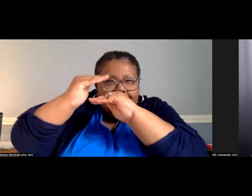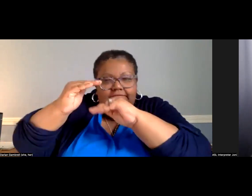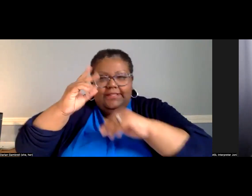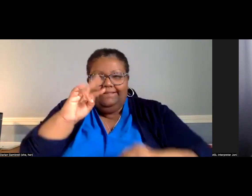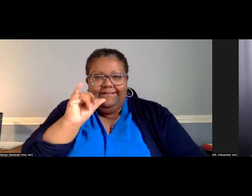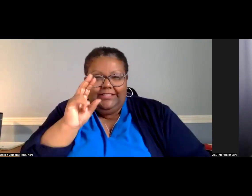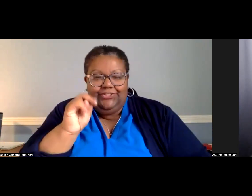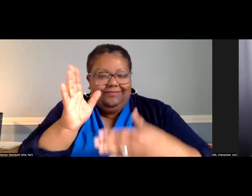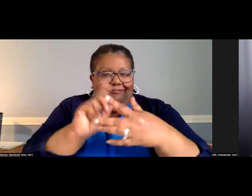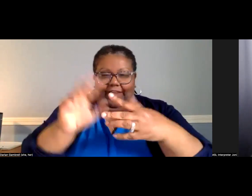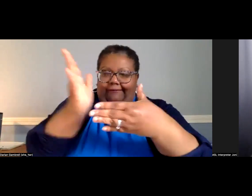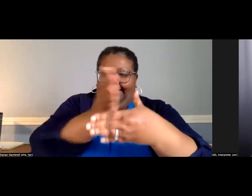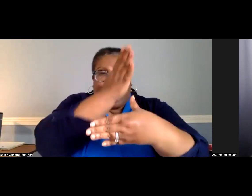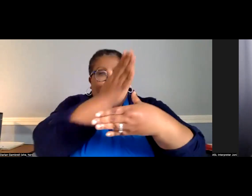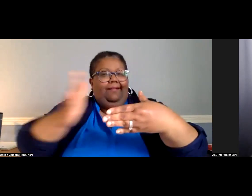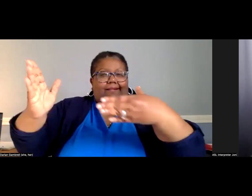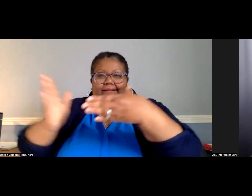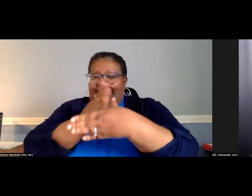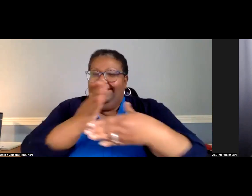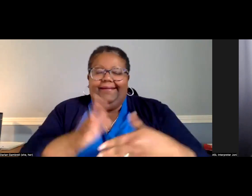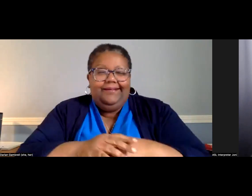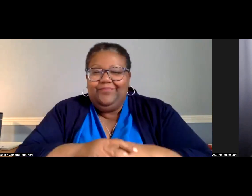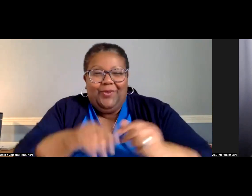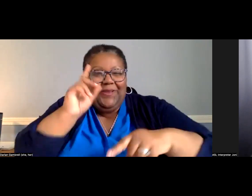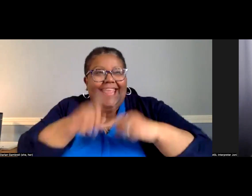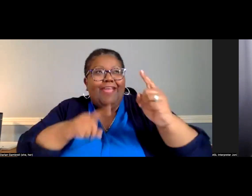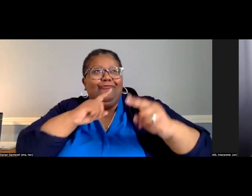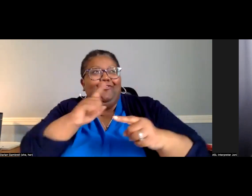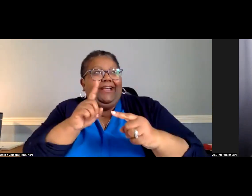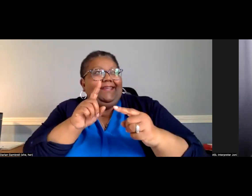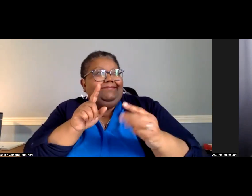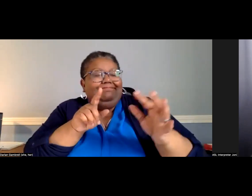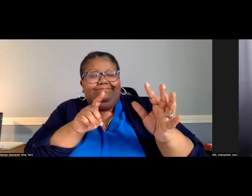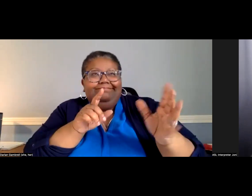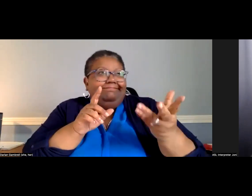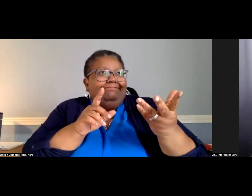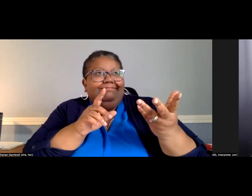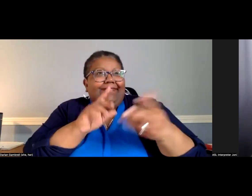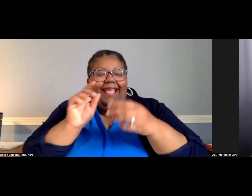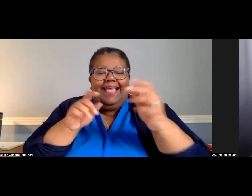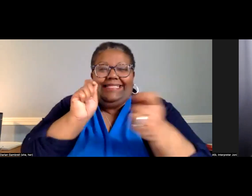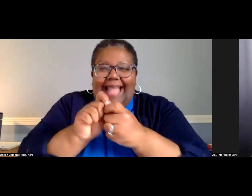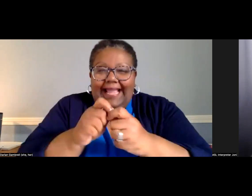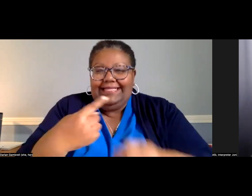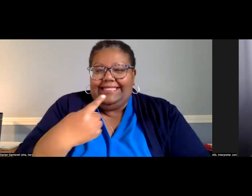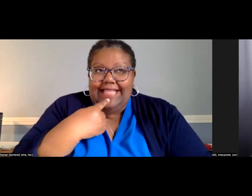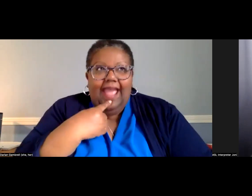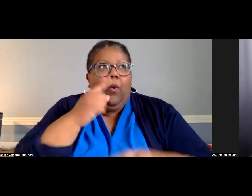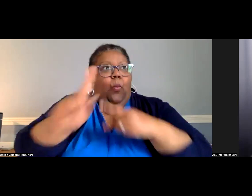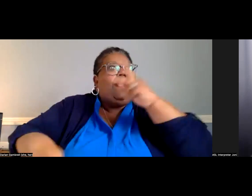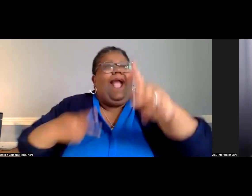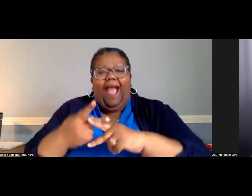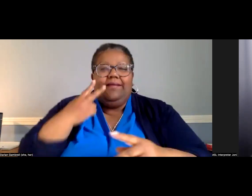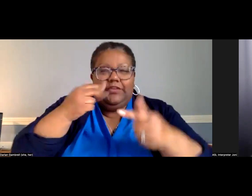and has some residual Vision although it it may be limited. but everyone everyone in this population